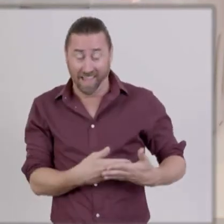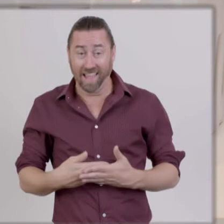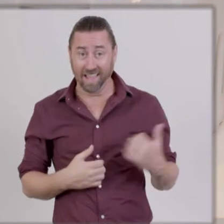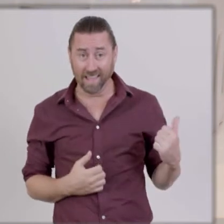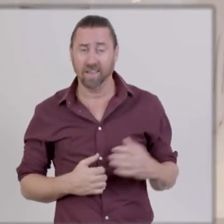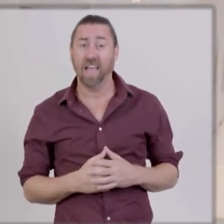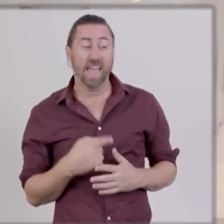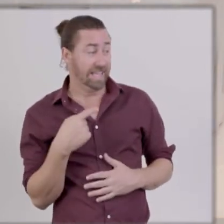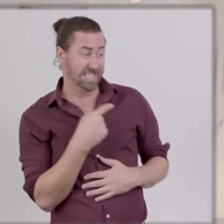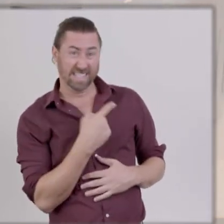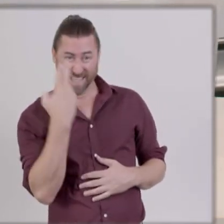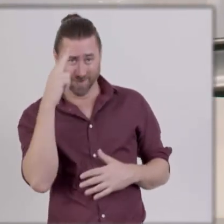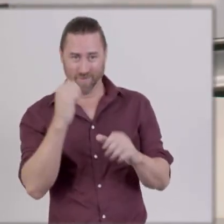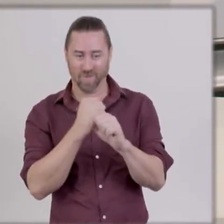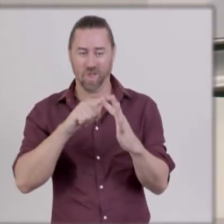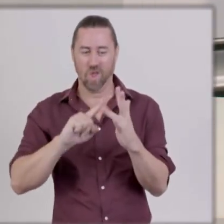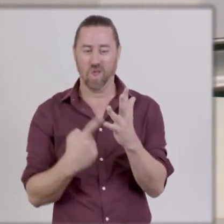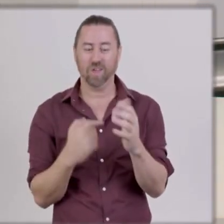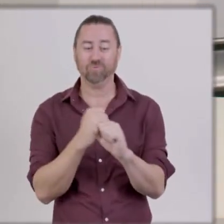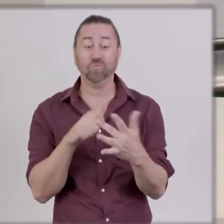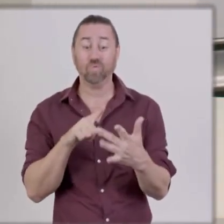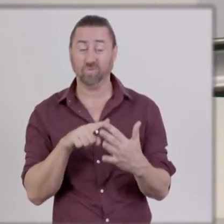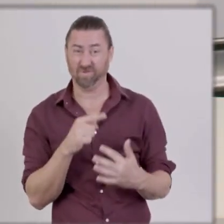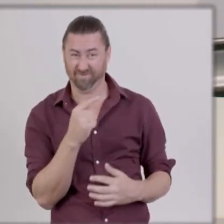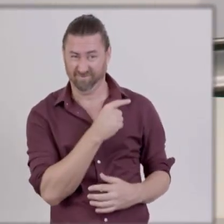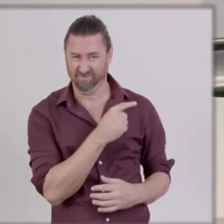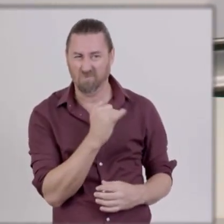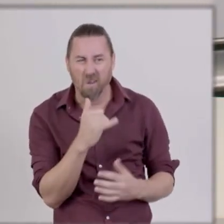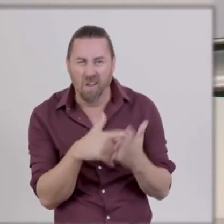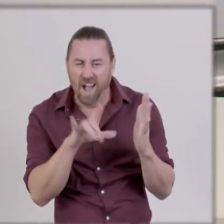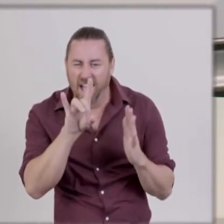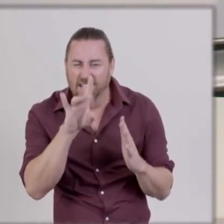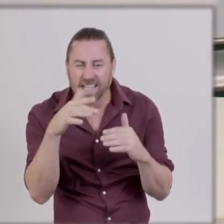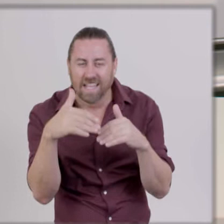And this one is Georgie. Georgie is about 10 days old.